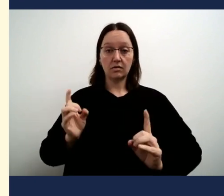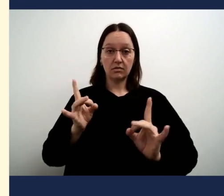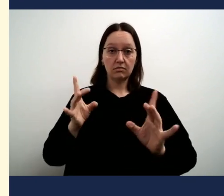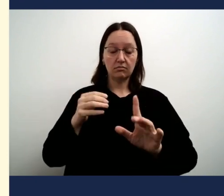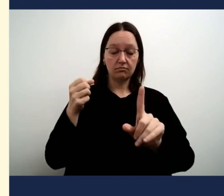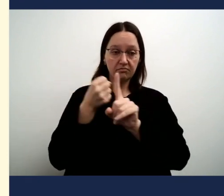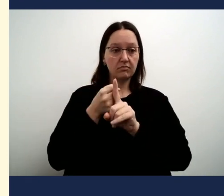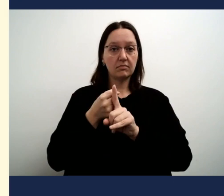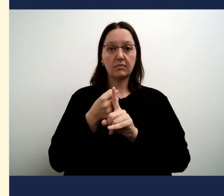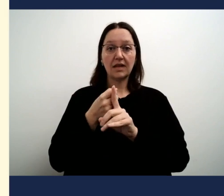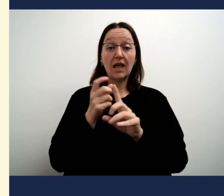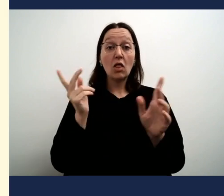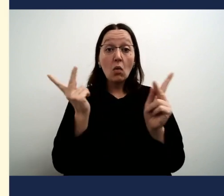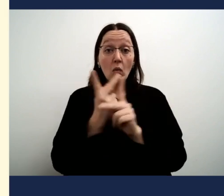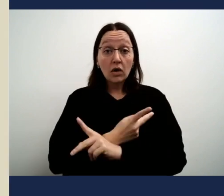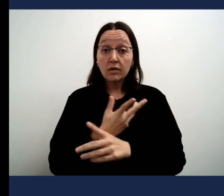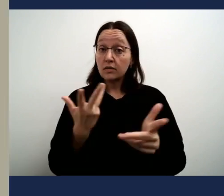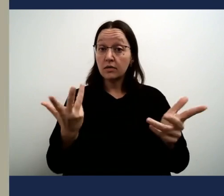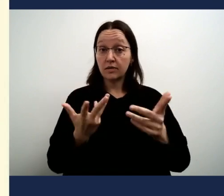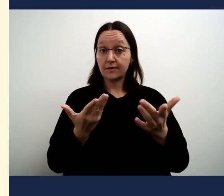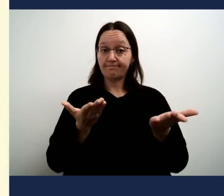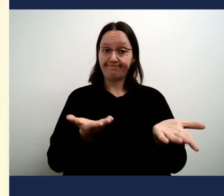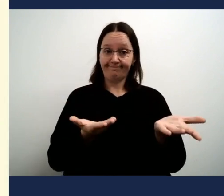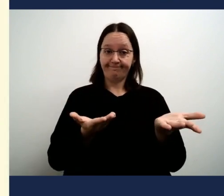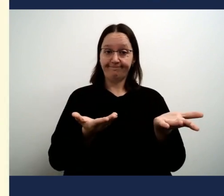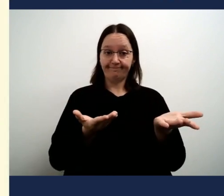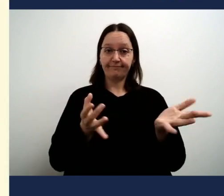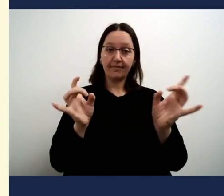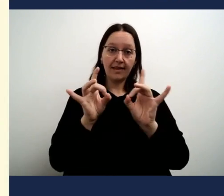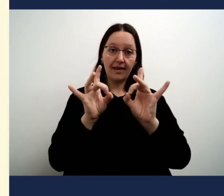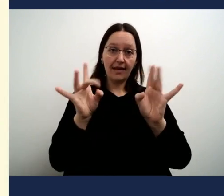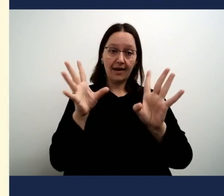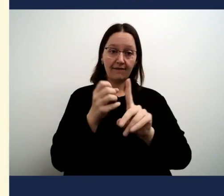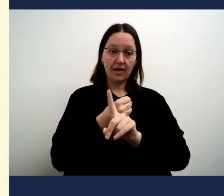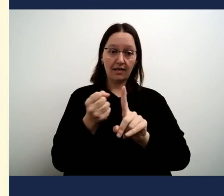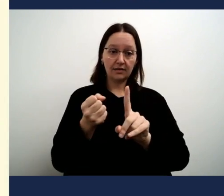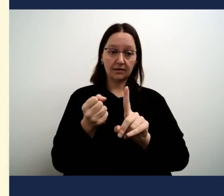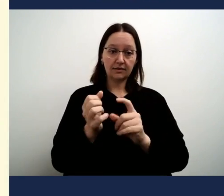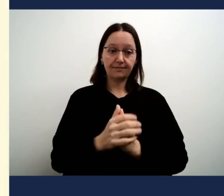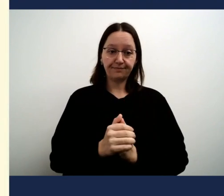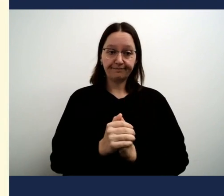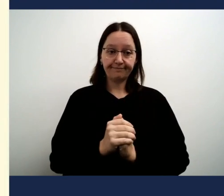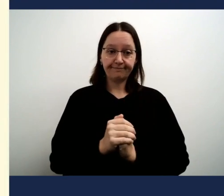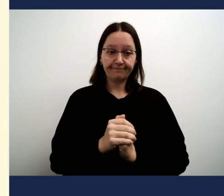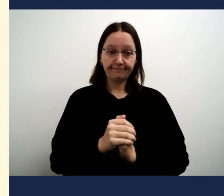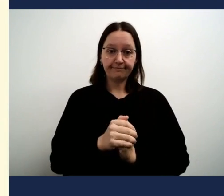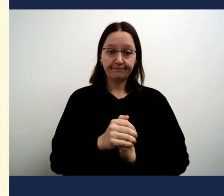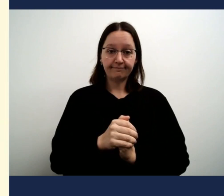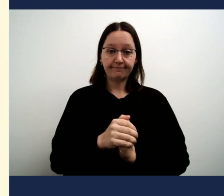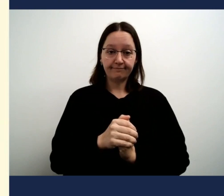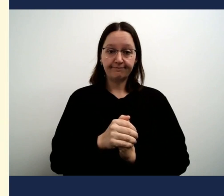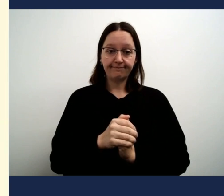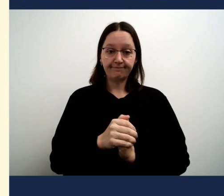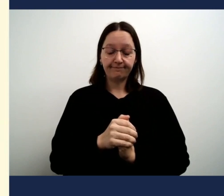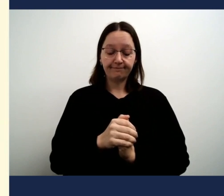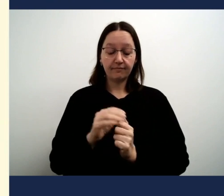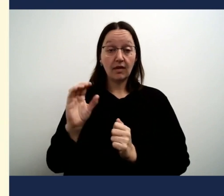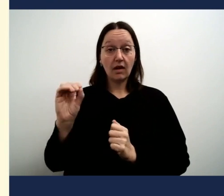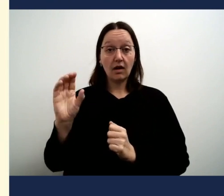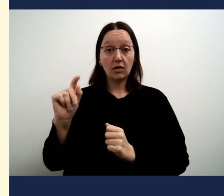Muslim Americans face. Especially women in hijab, you know, people that wear the hijab like me. And Muslims have been